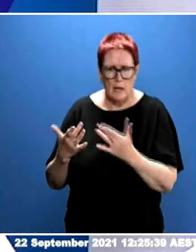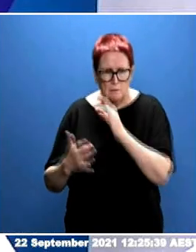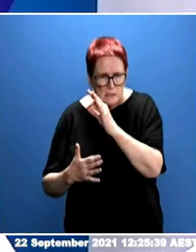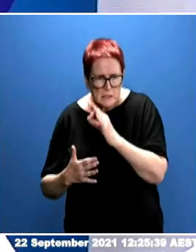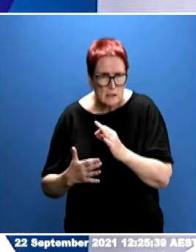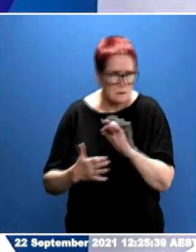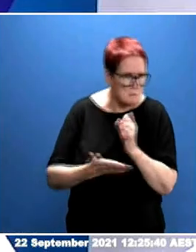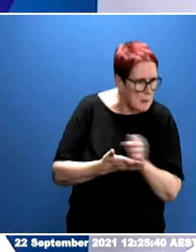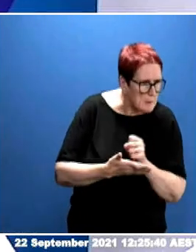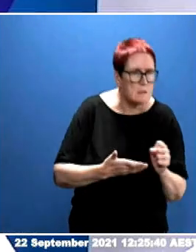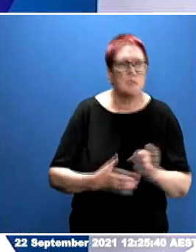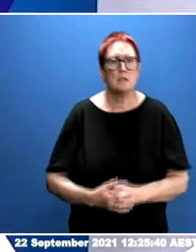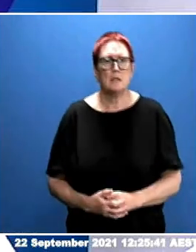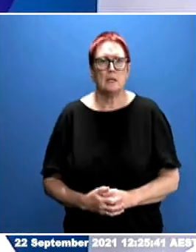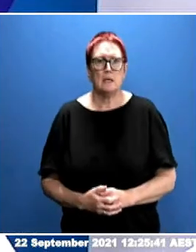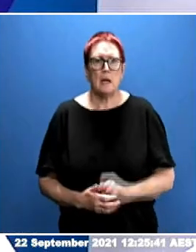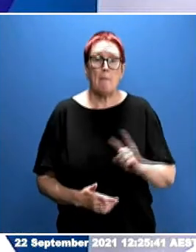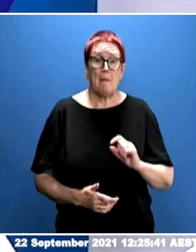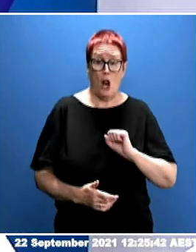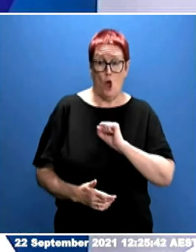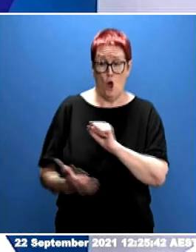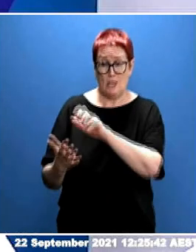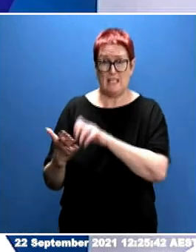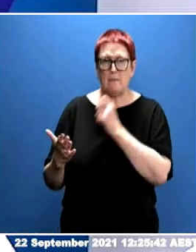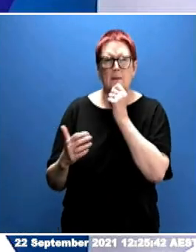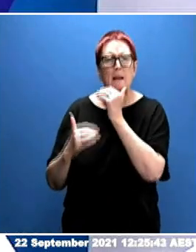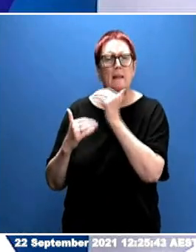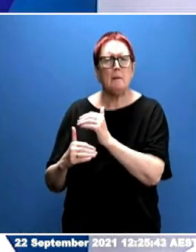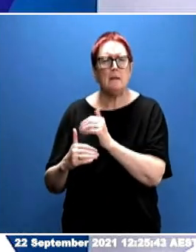is rather limited and is not as detailed as that in the evaluation.